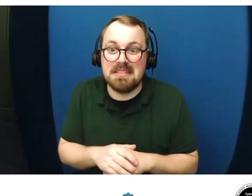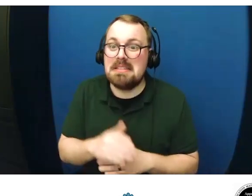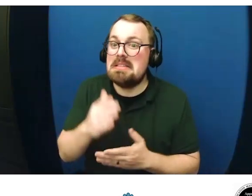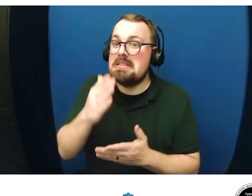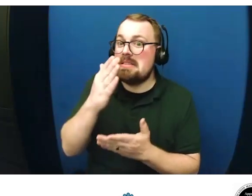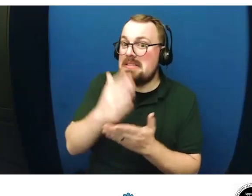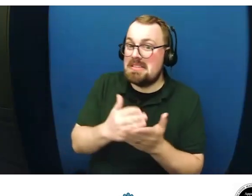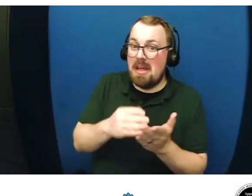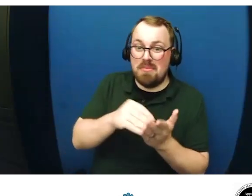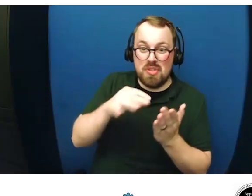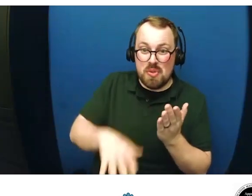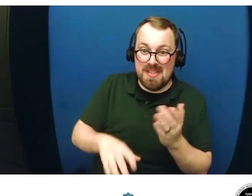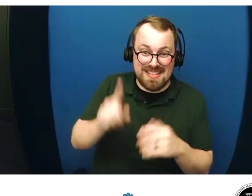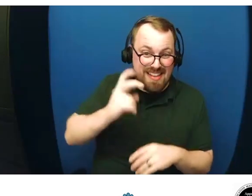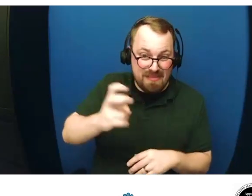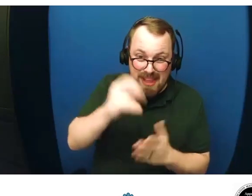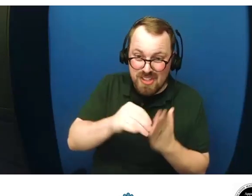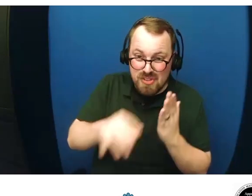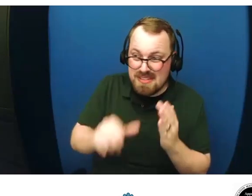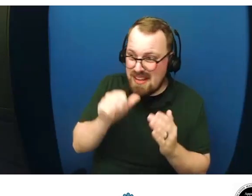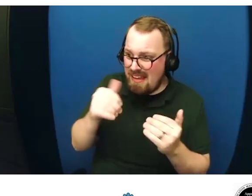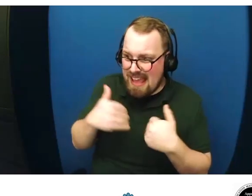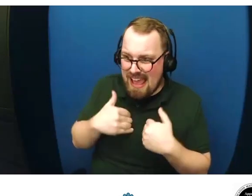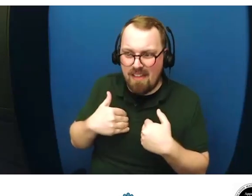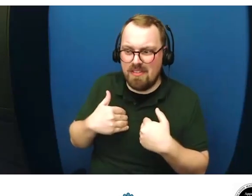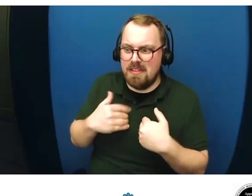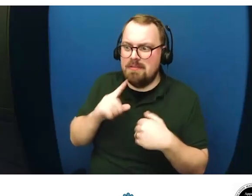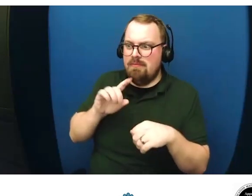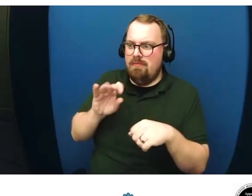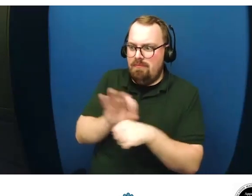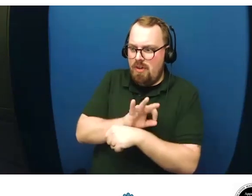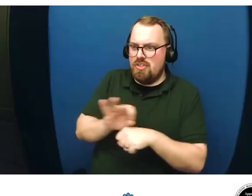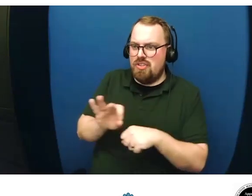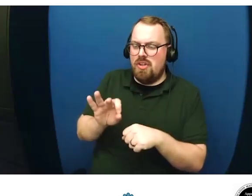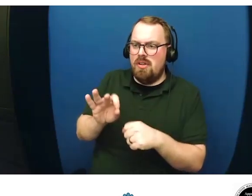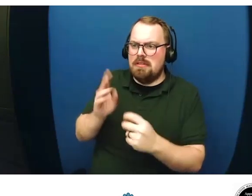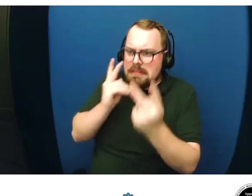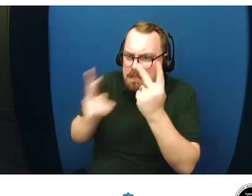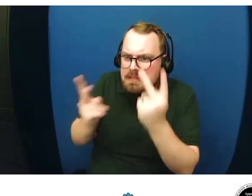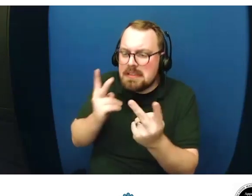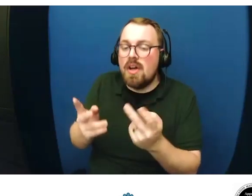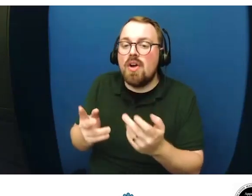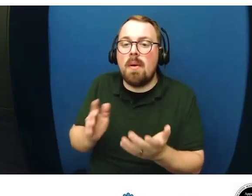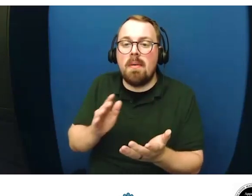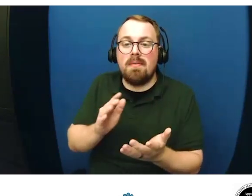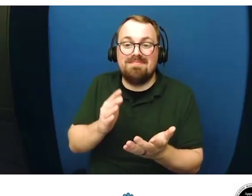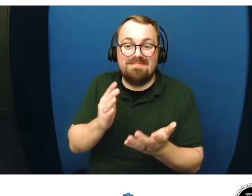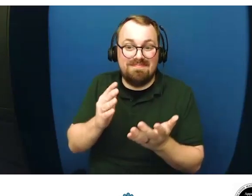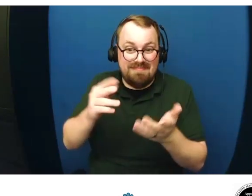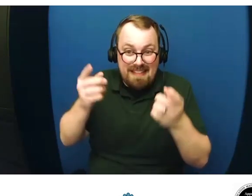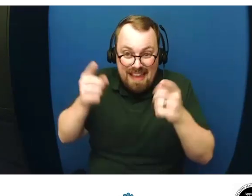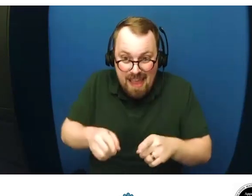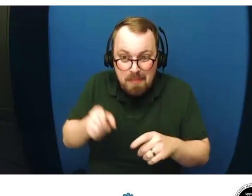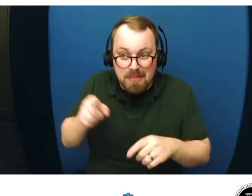vision necessary for that, what compensatory skills can we use? It may be that they need some tactile form of that.